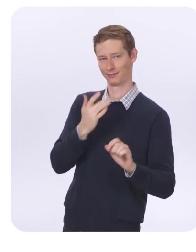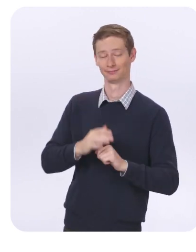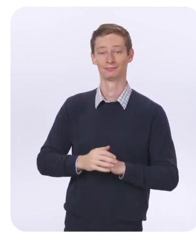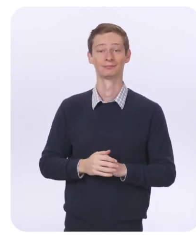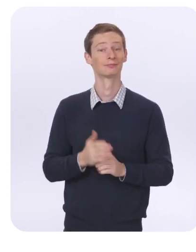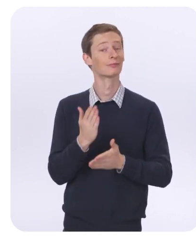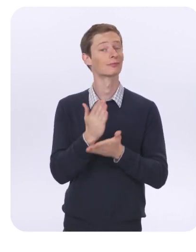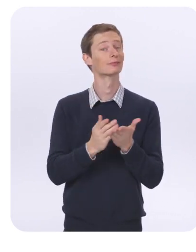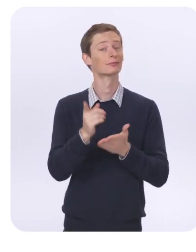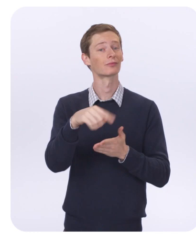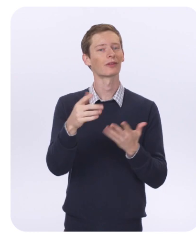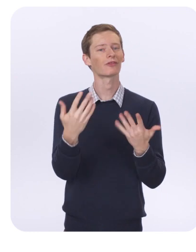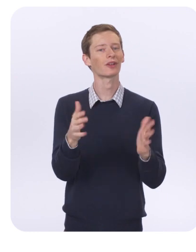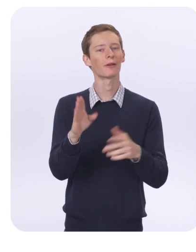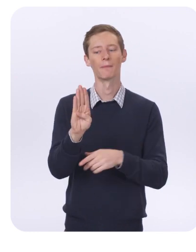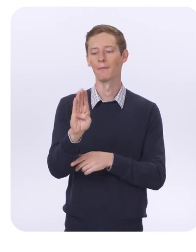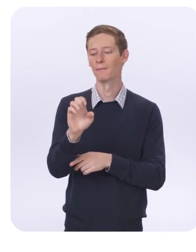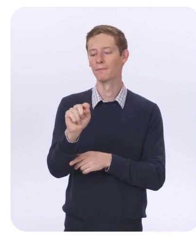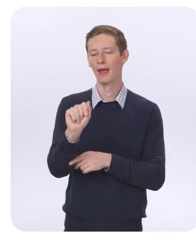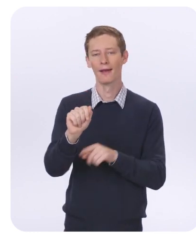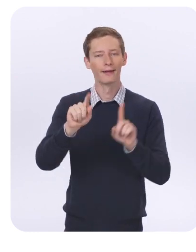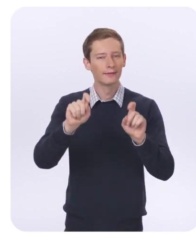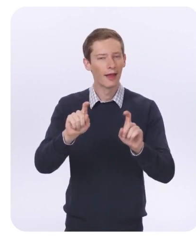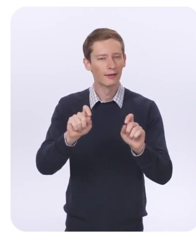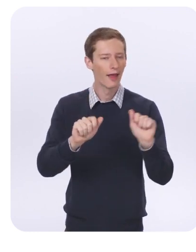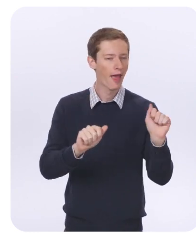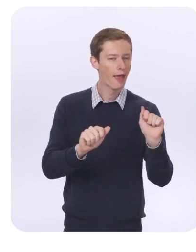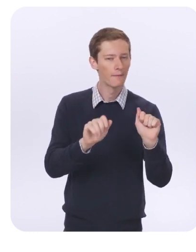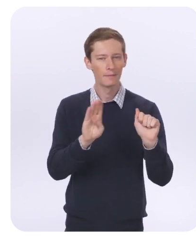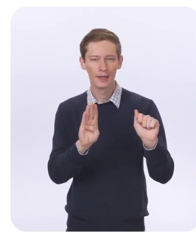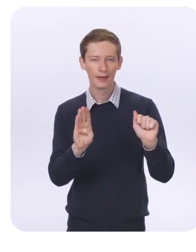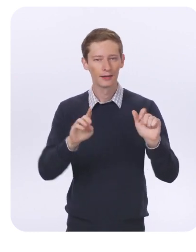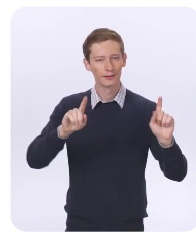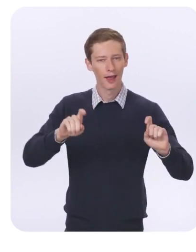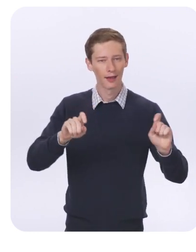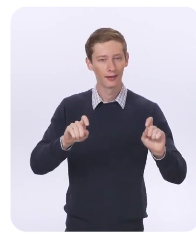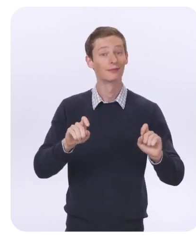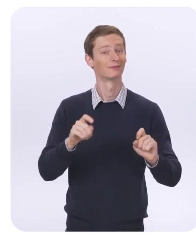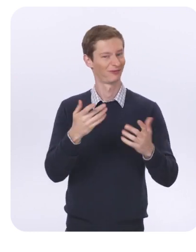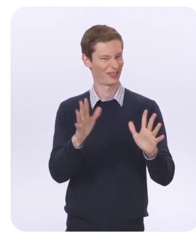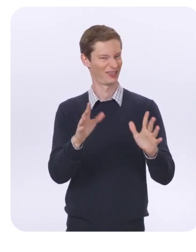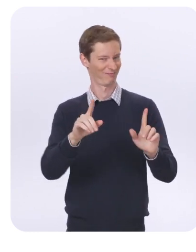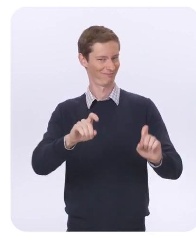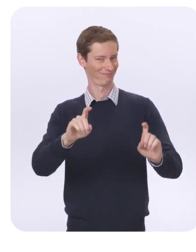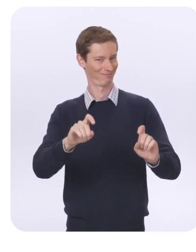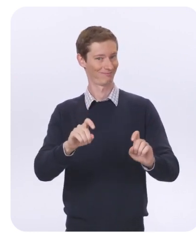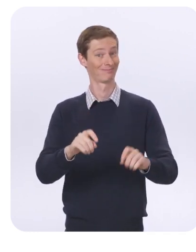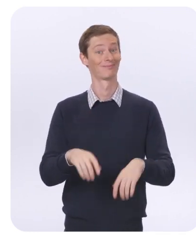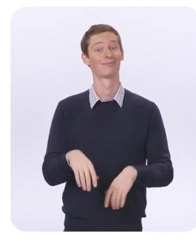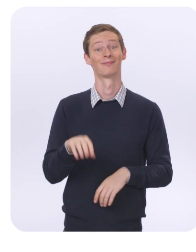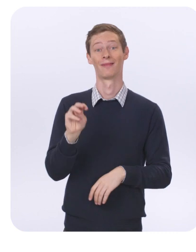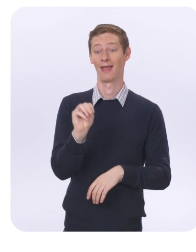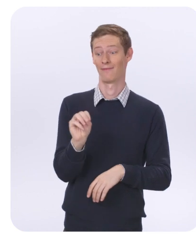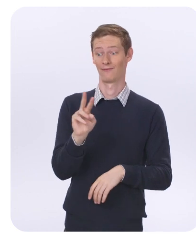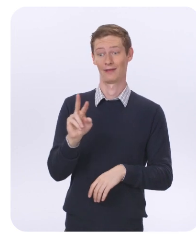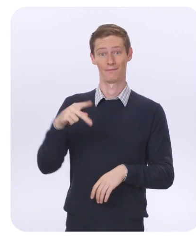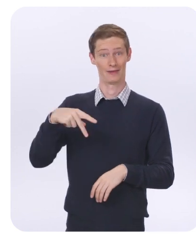As Dan mentioned earlier, our goal is to give you the tools that will help you achieve commercial success on the Meta Quest platform.